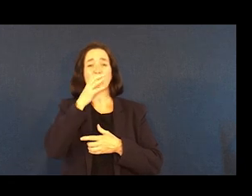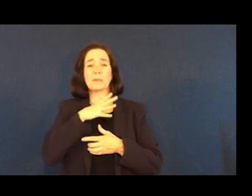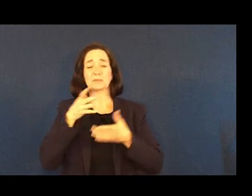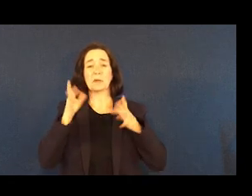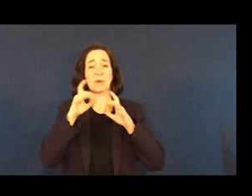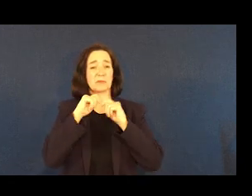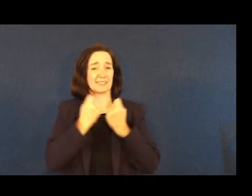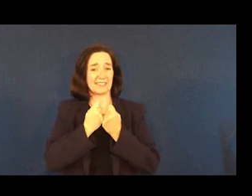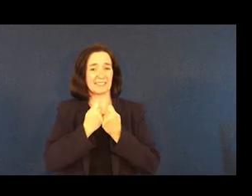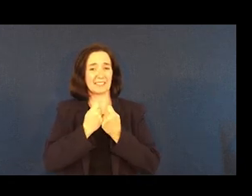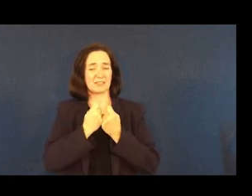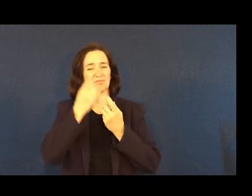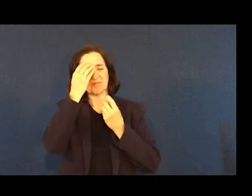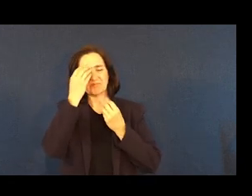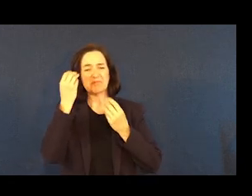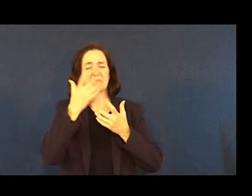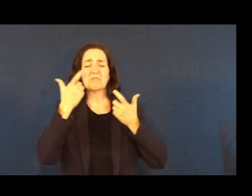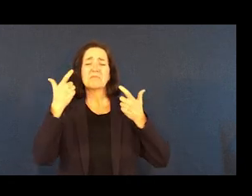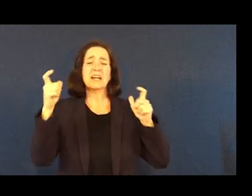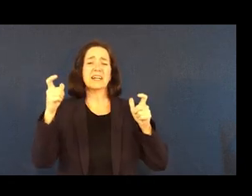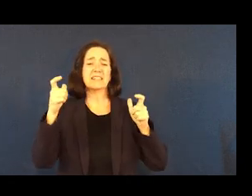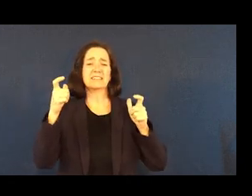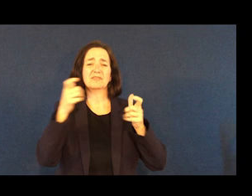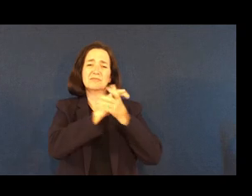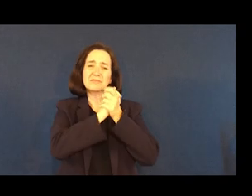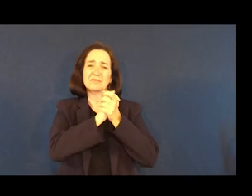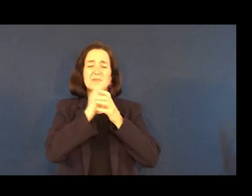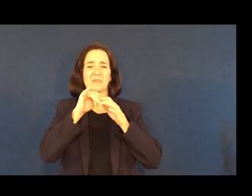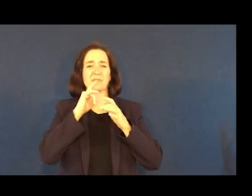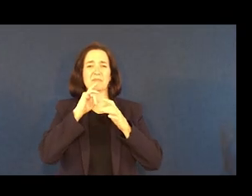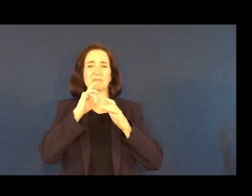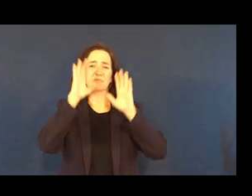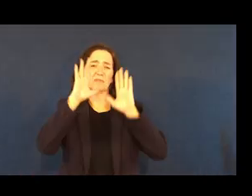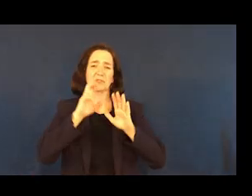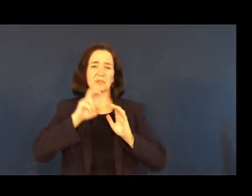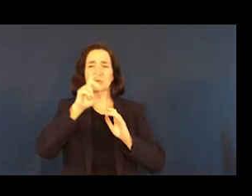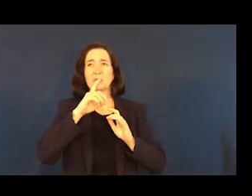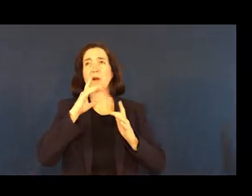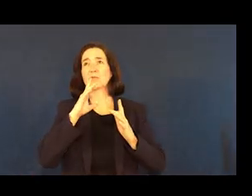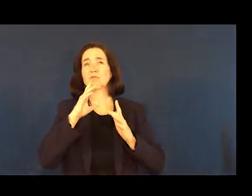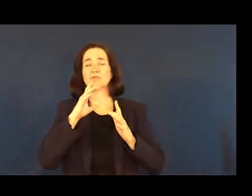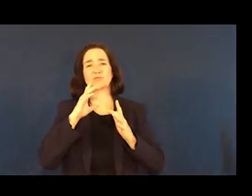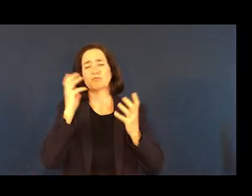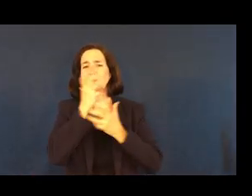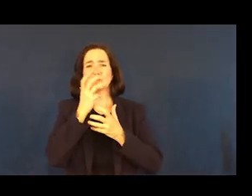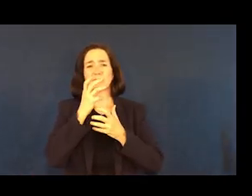Sending you a huge congratulations on this remarkable journey with such an incredible story to tell. Go change the world; you're prepared.